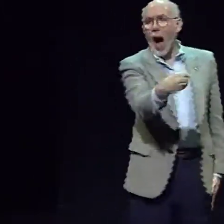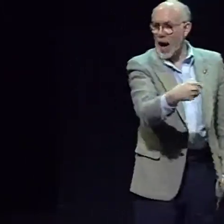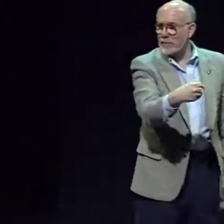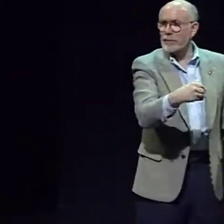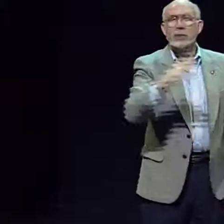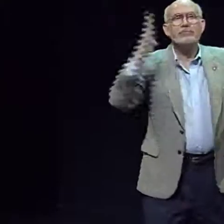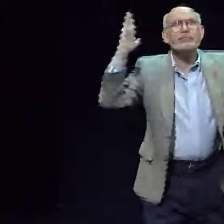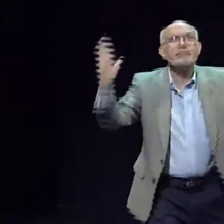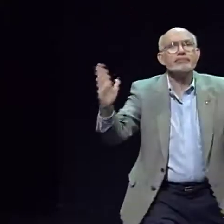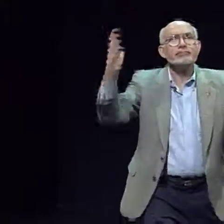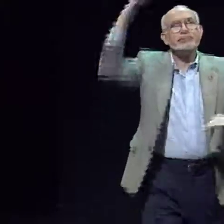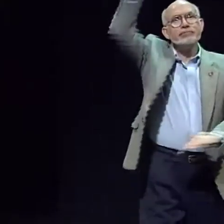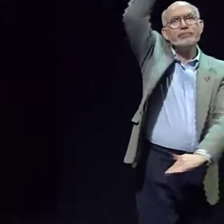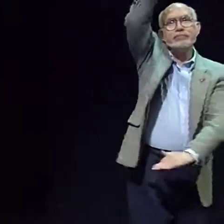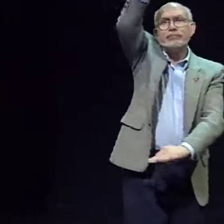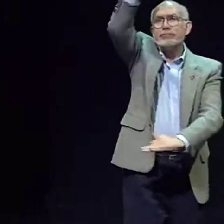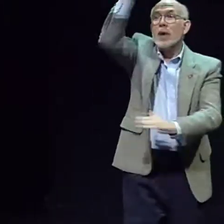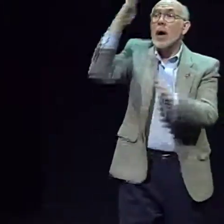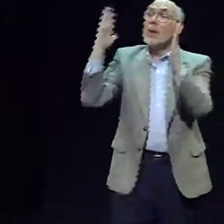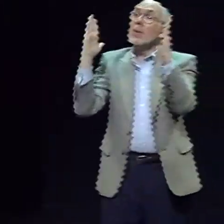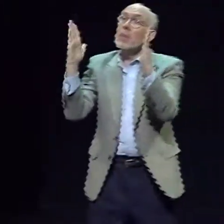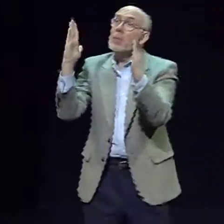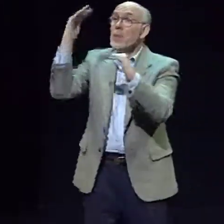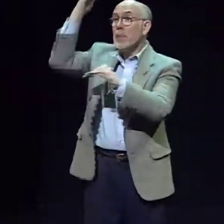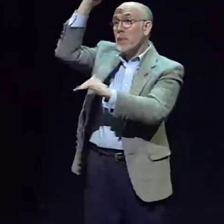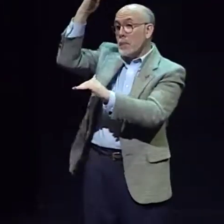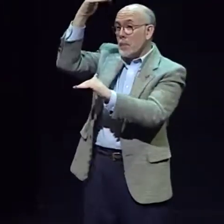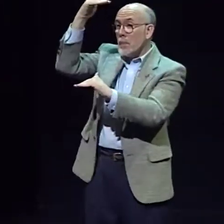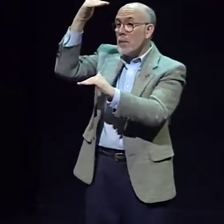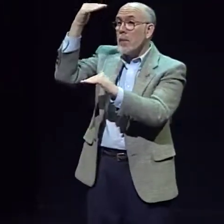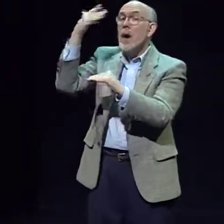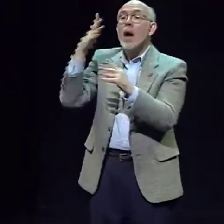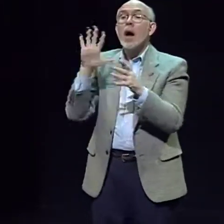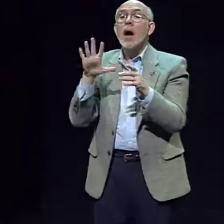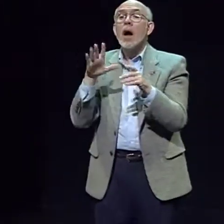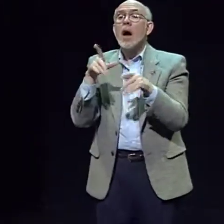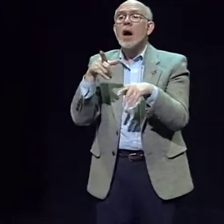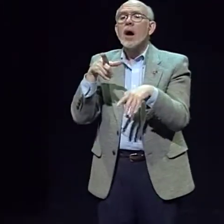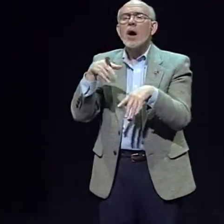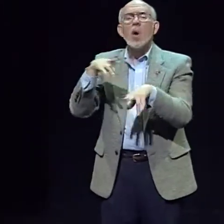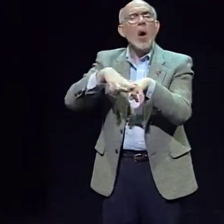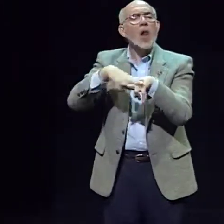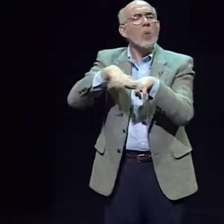THERE WAS SOME BLACKS AND WHITES, DIFFERENT SIZES OF THE PIECES.